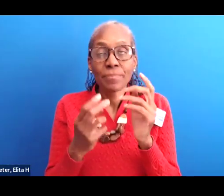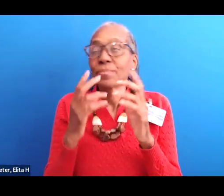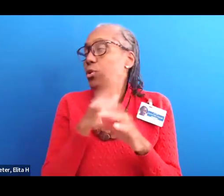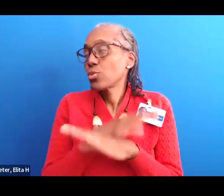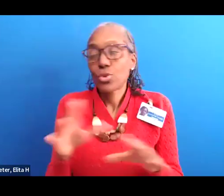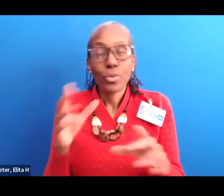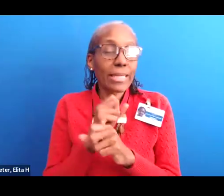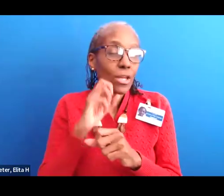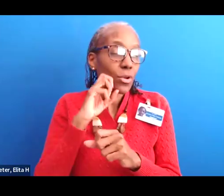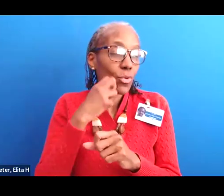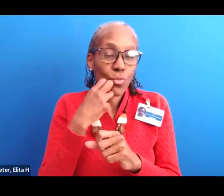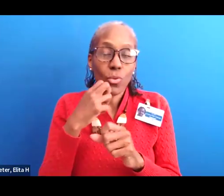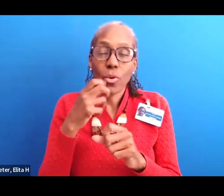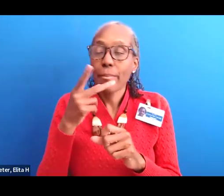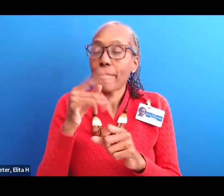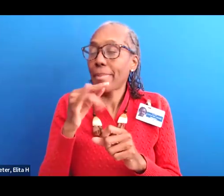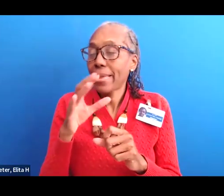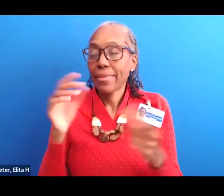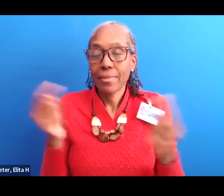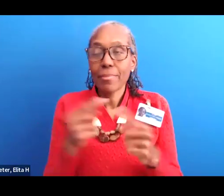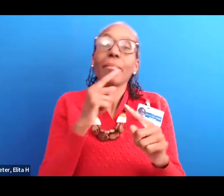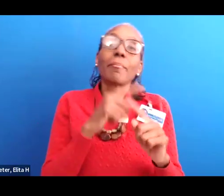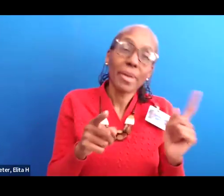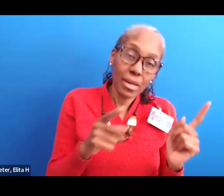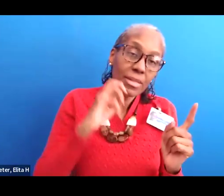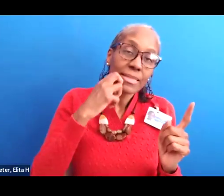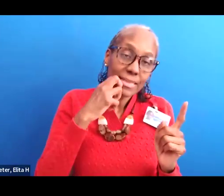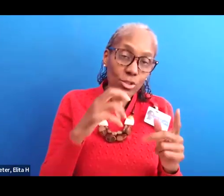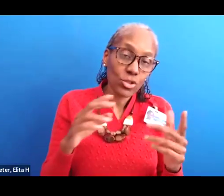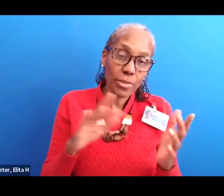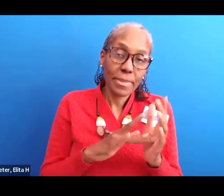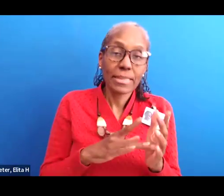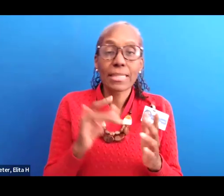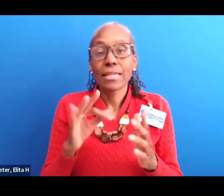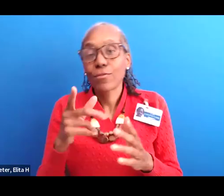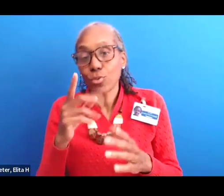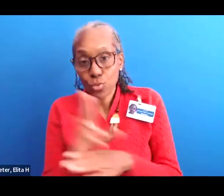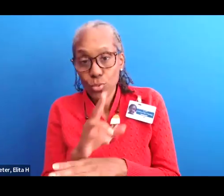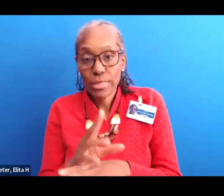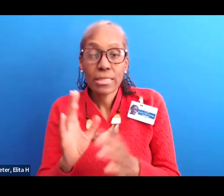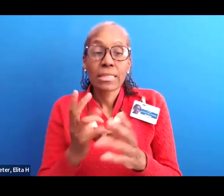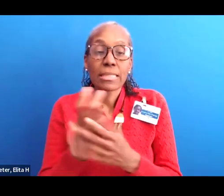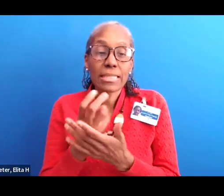neuropathic pain because they take seizure medication. If you take seizure medication, now like those people might